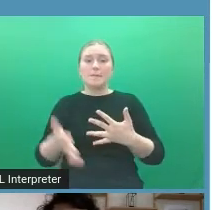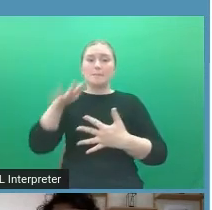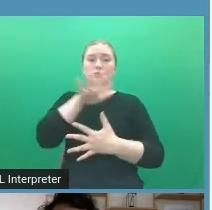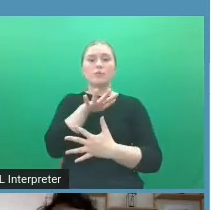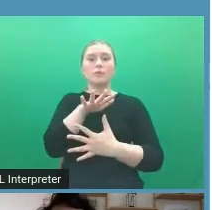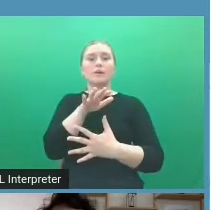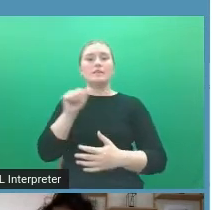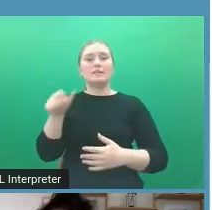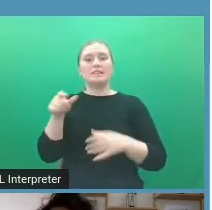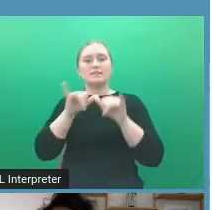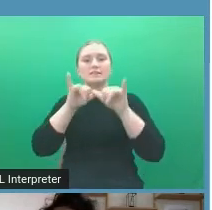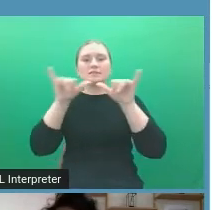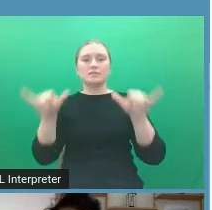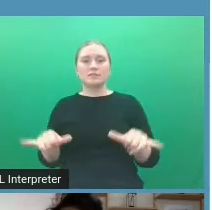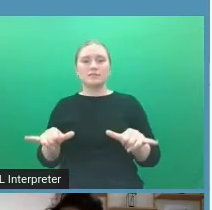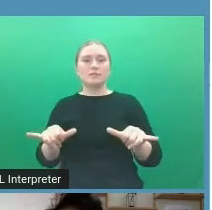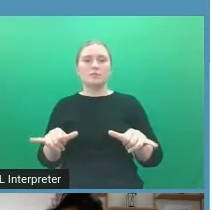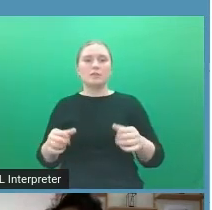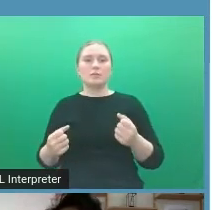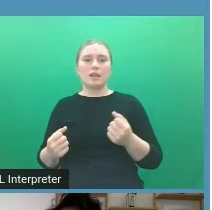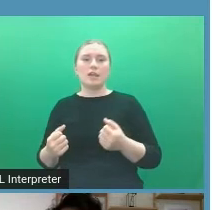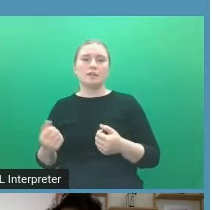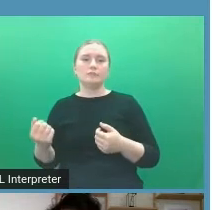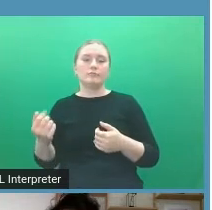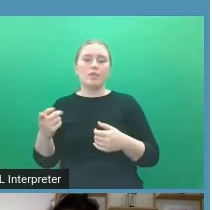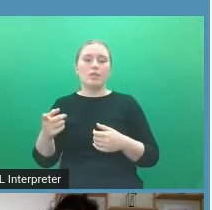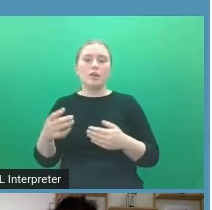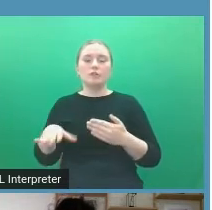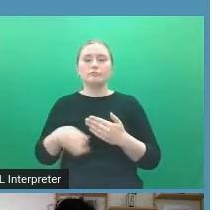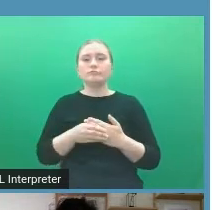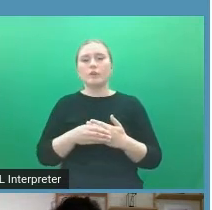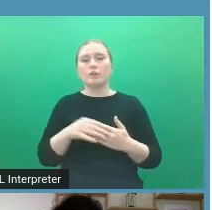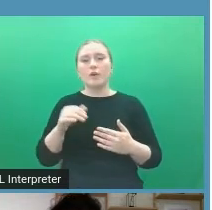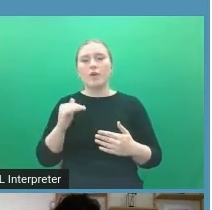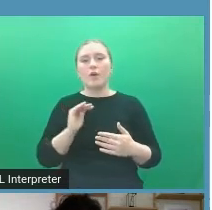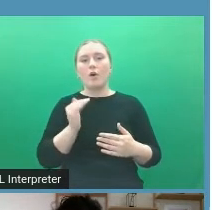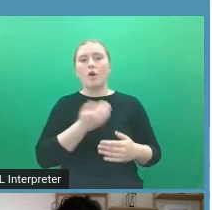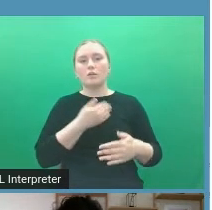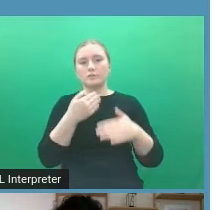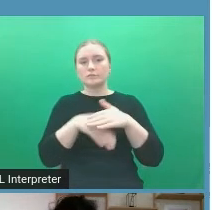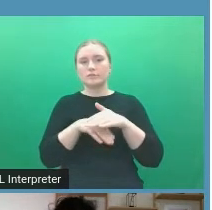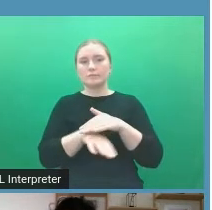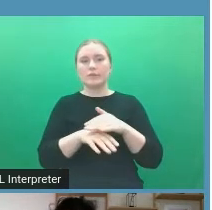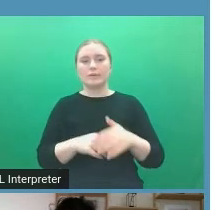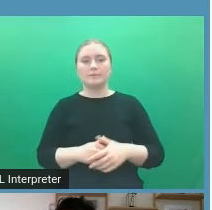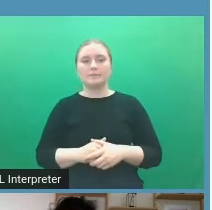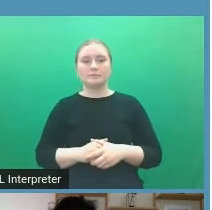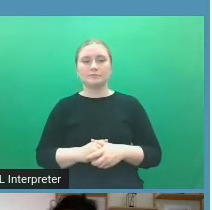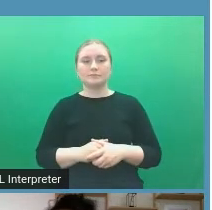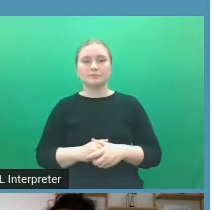in our digital ecosystem to facilitate accessibility in terms of just metadata.